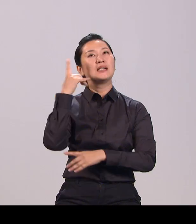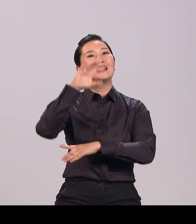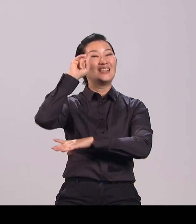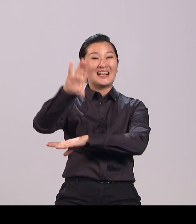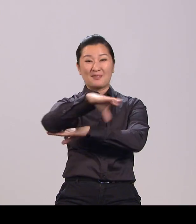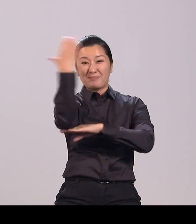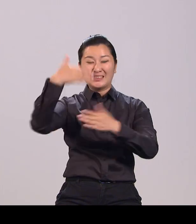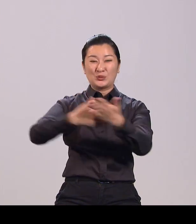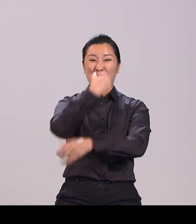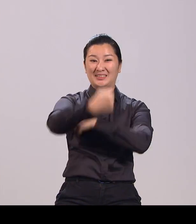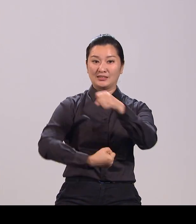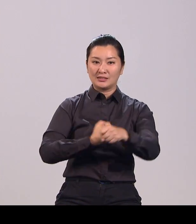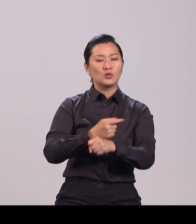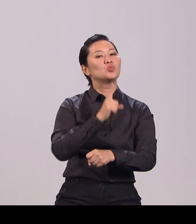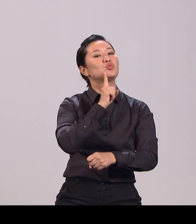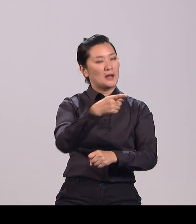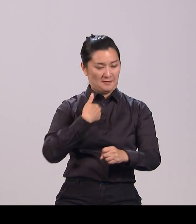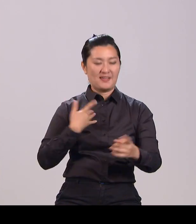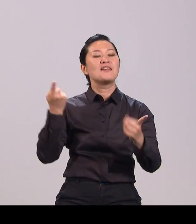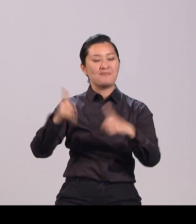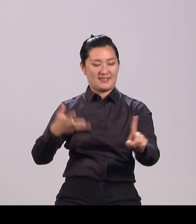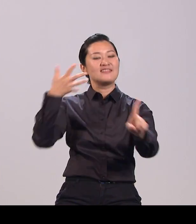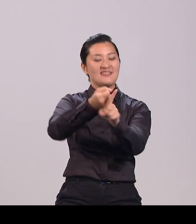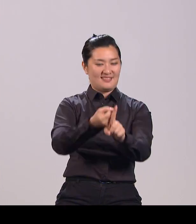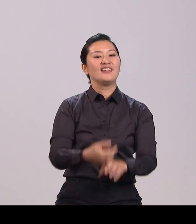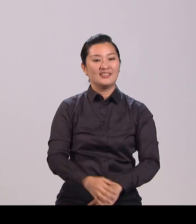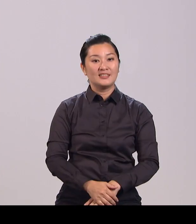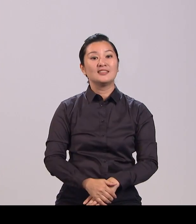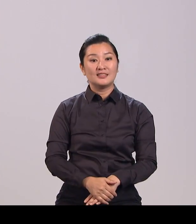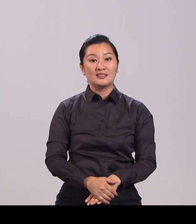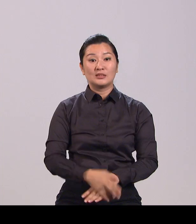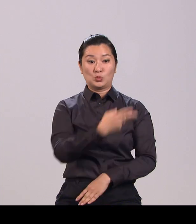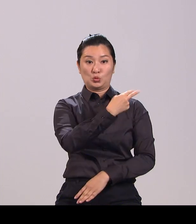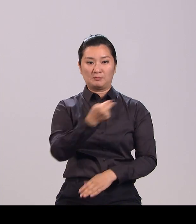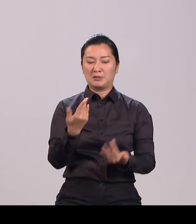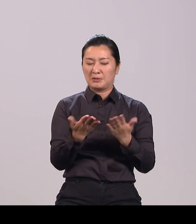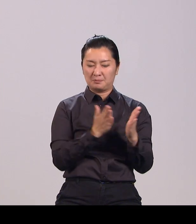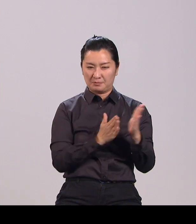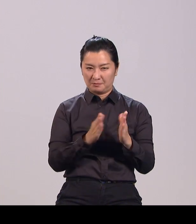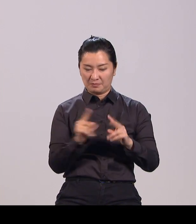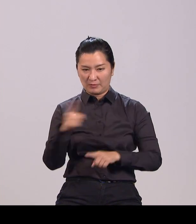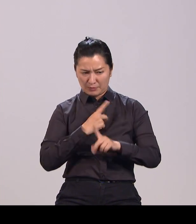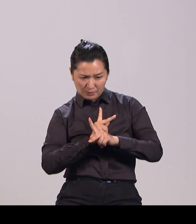They went out of their way to pick up and arrest the groups, disrupt the attacks.